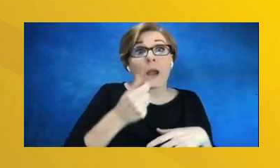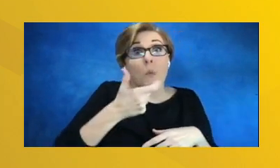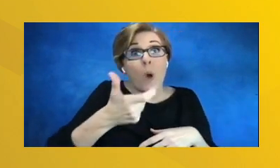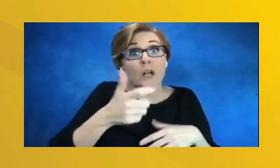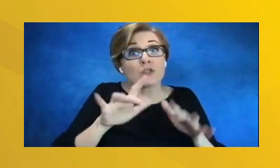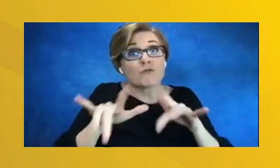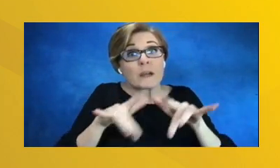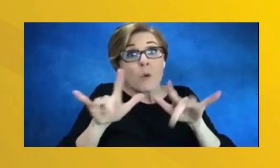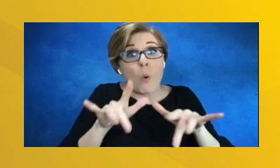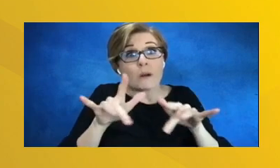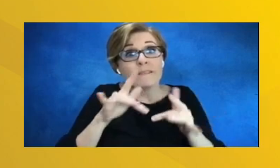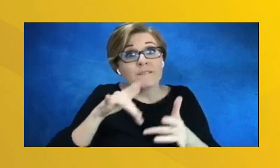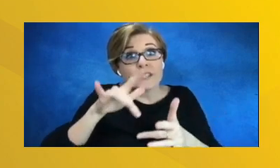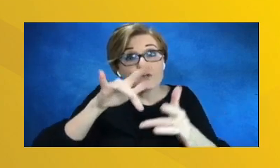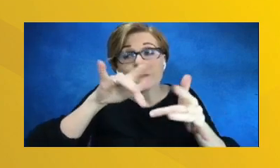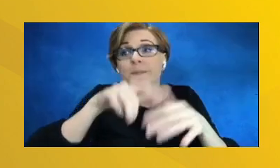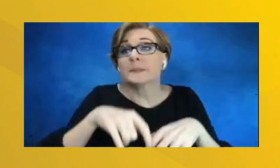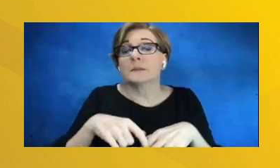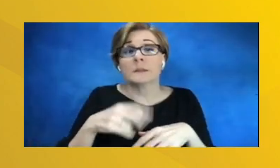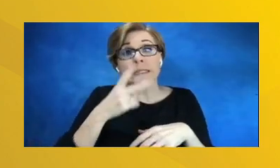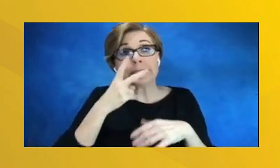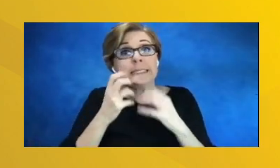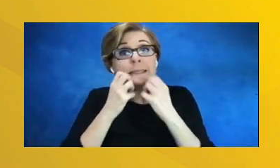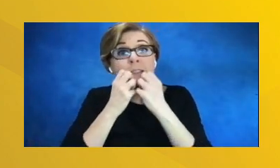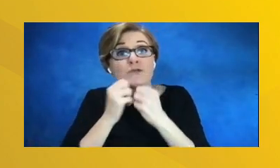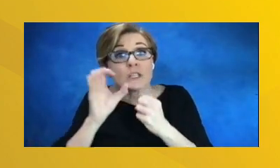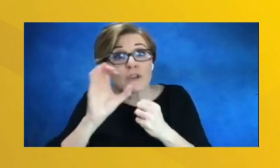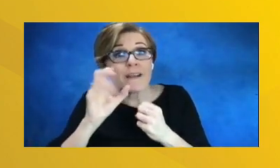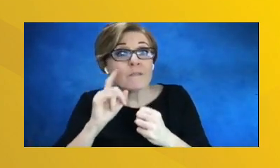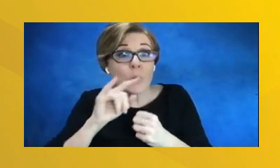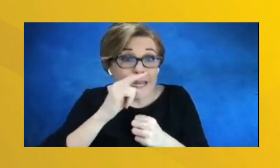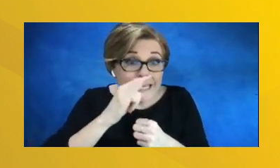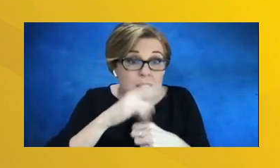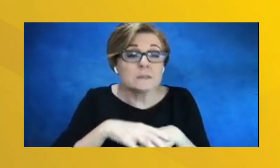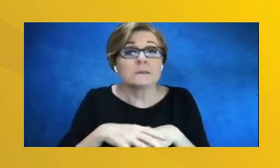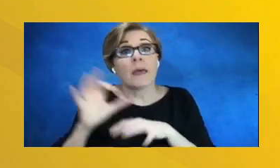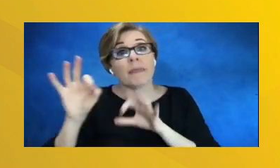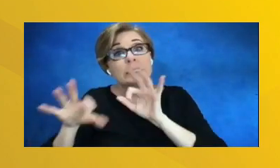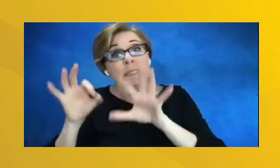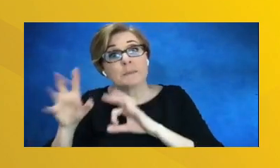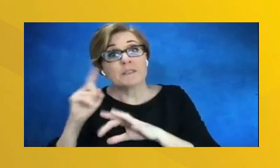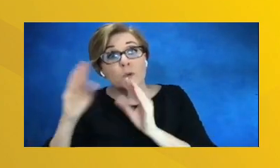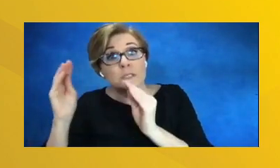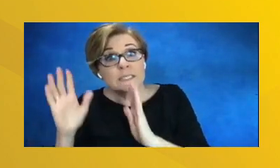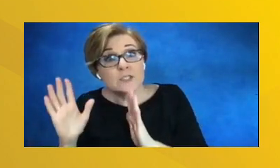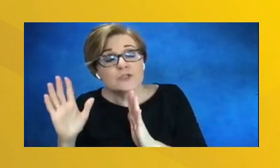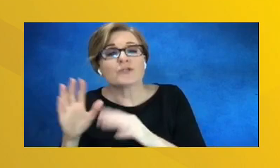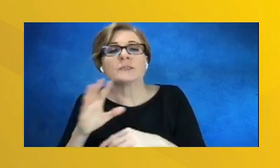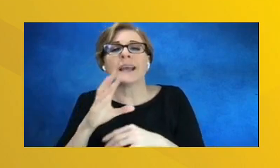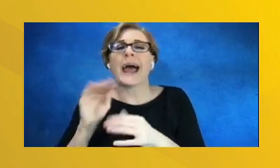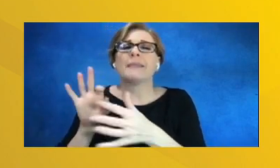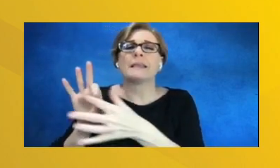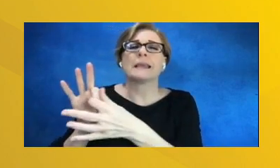We also have the link from Rachel for the National Head Start Association's website